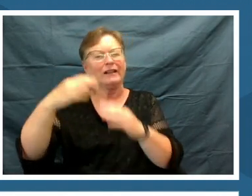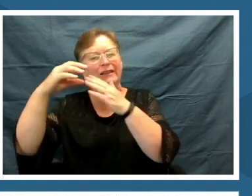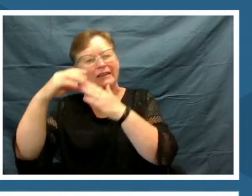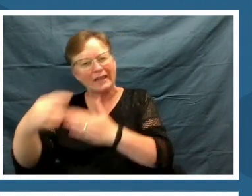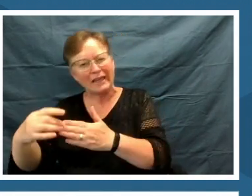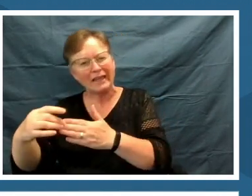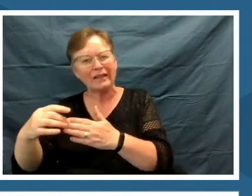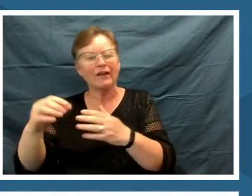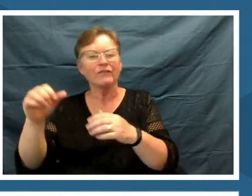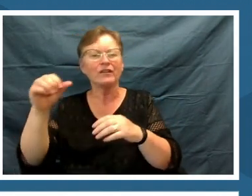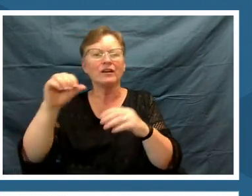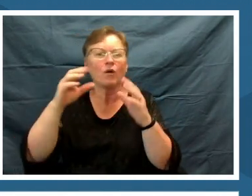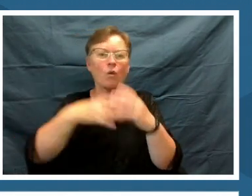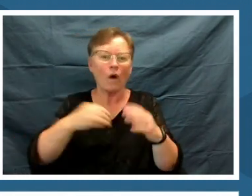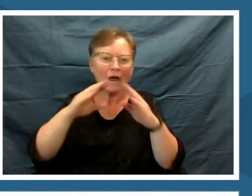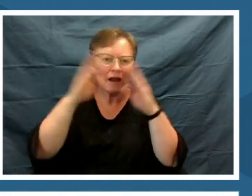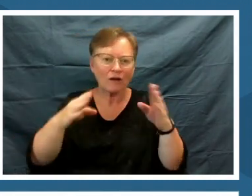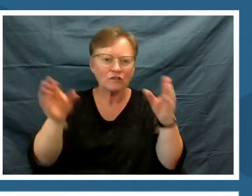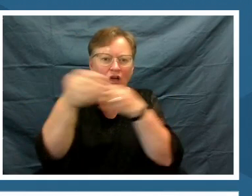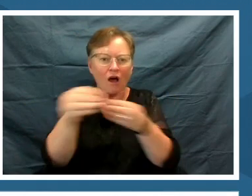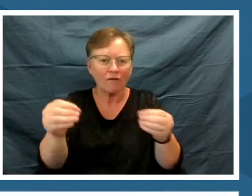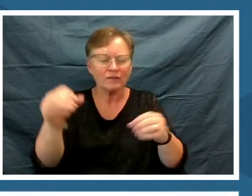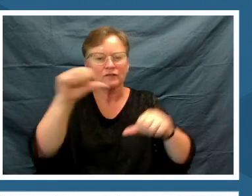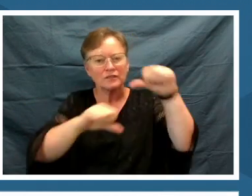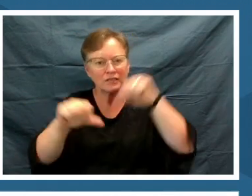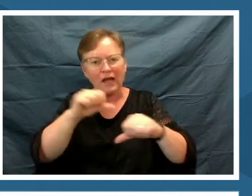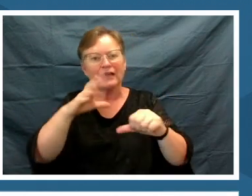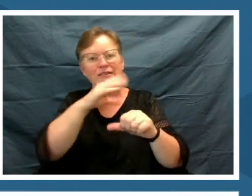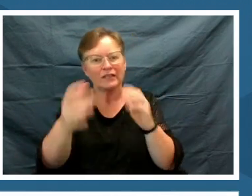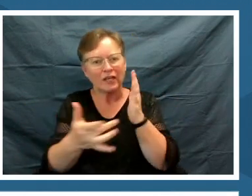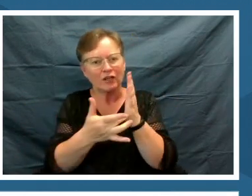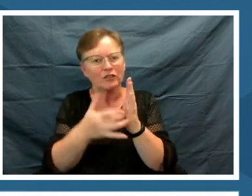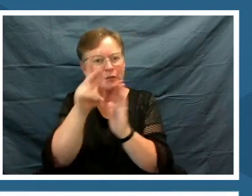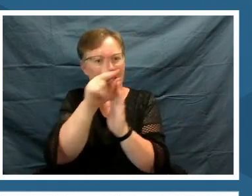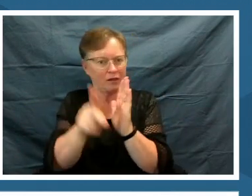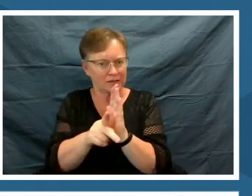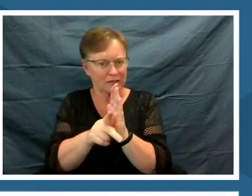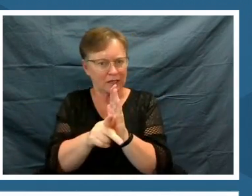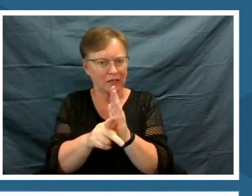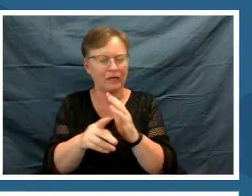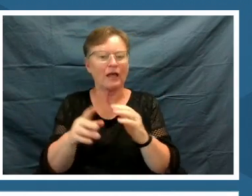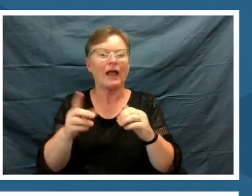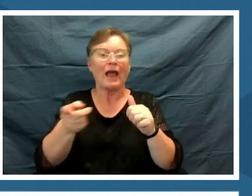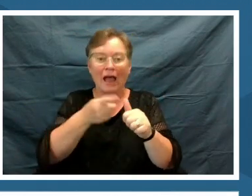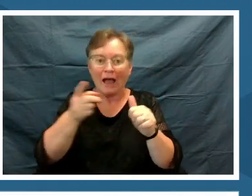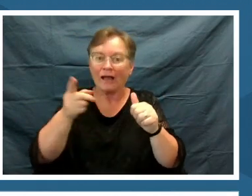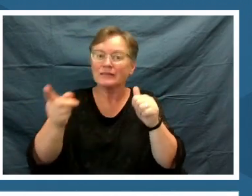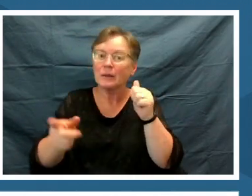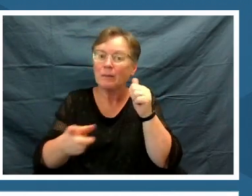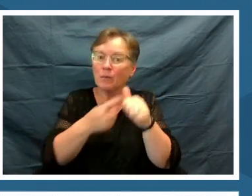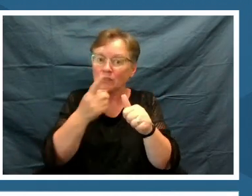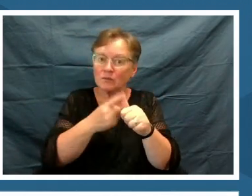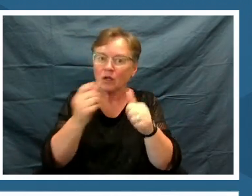office of science and technology policy as the principal assistant director